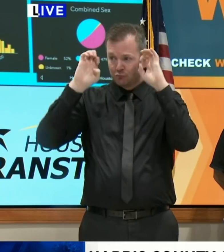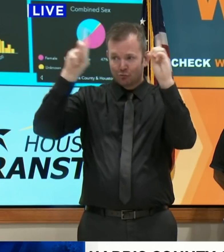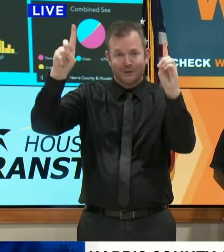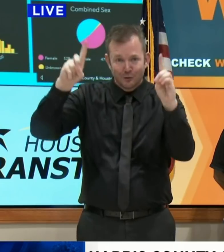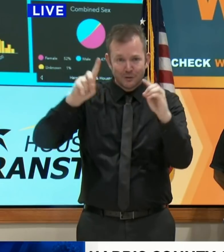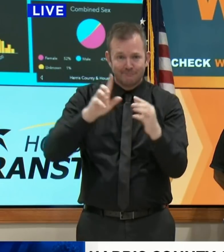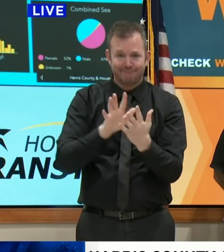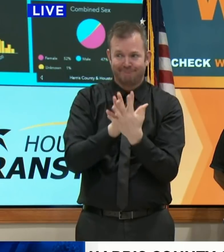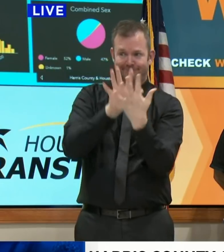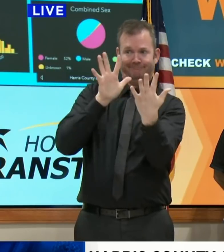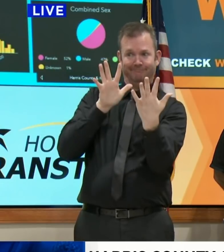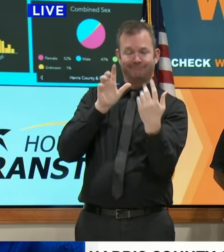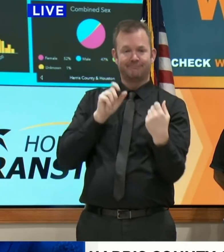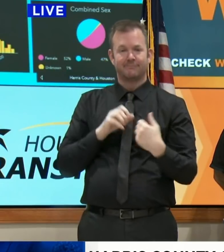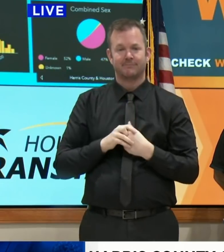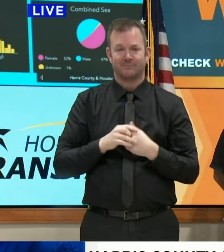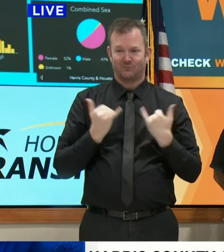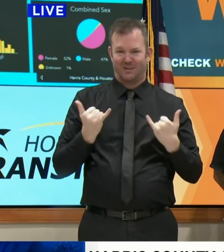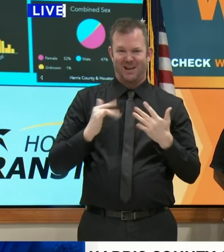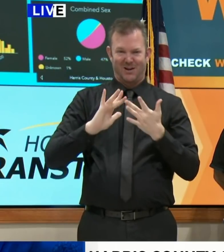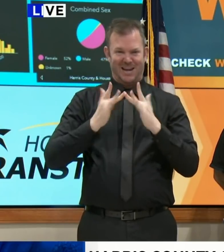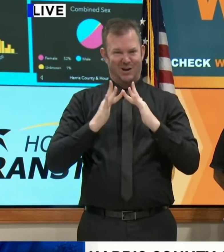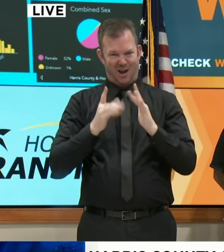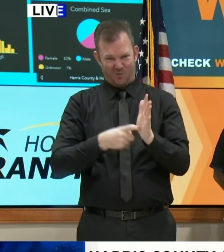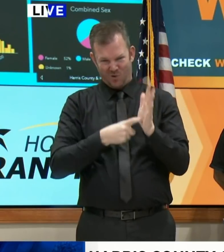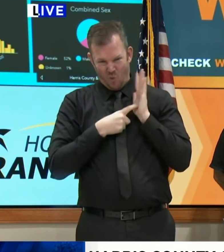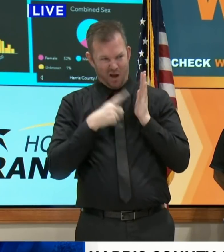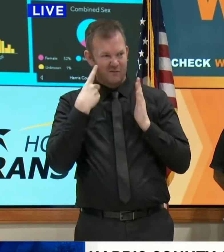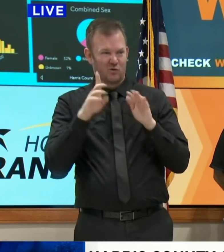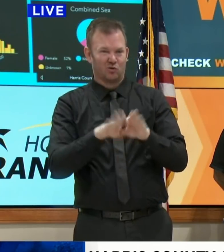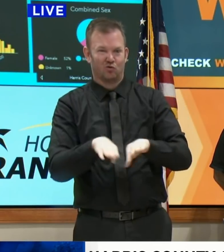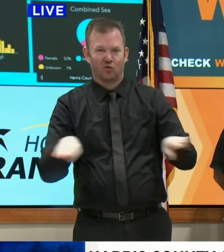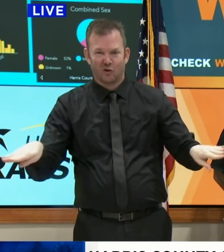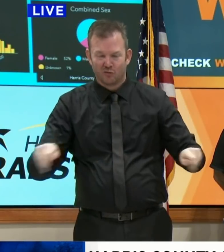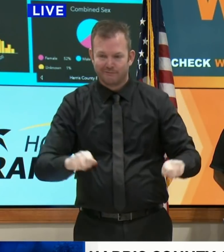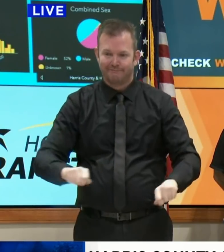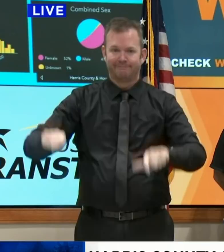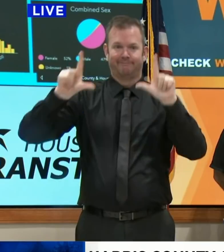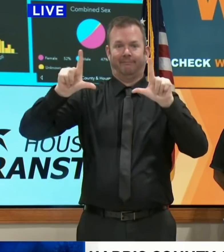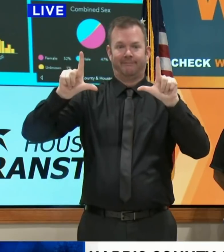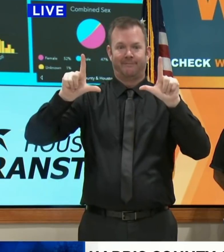to thrive that food distribution is adequate and we distribution is adequate and we continue to work on that that continue to work on that that there be adequate access to